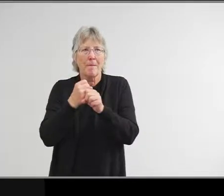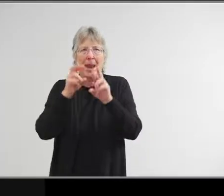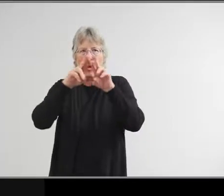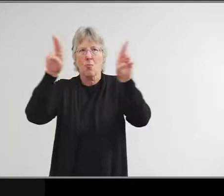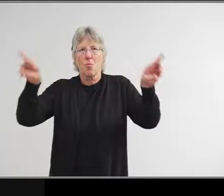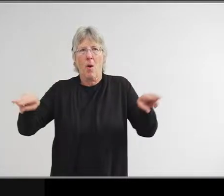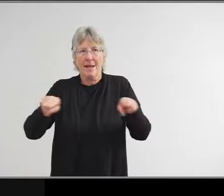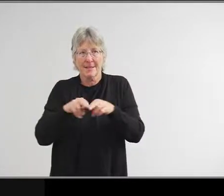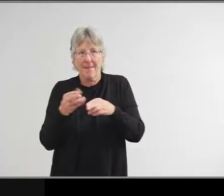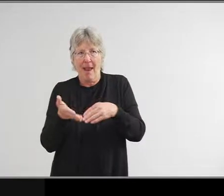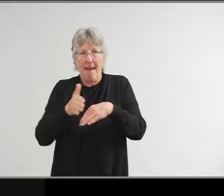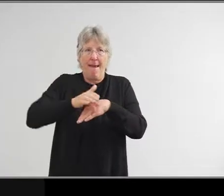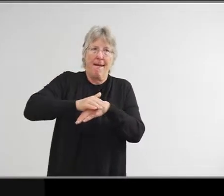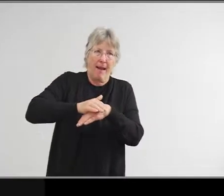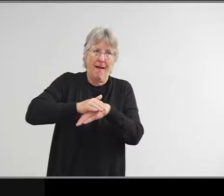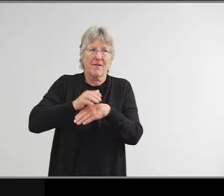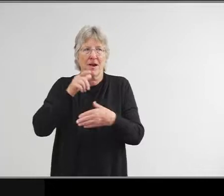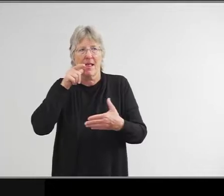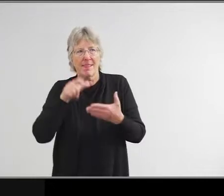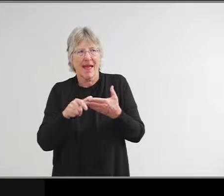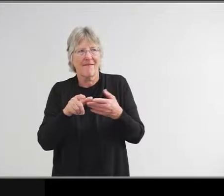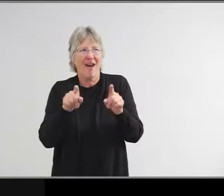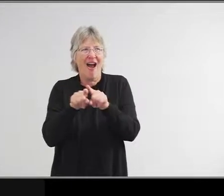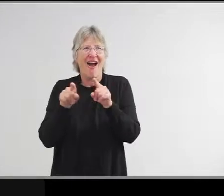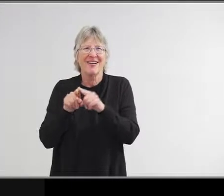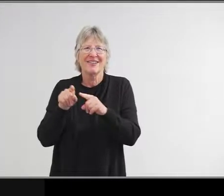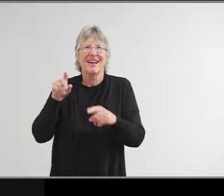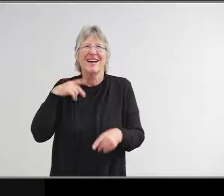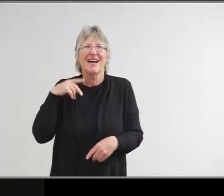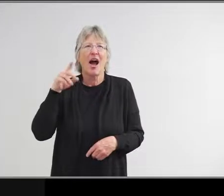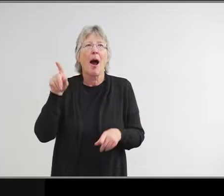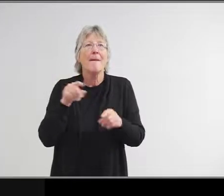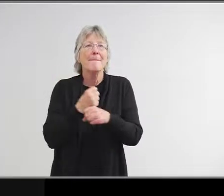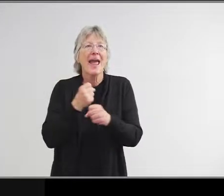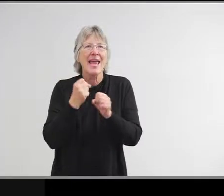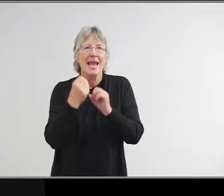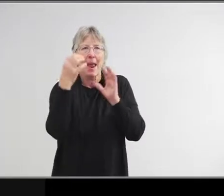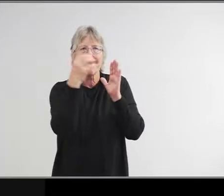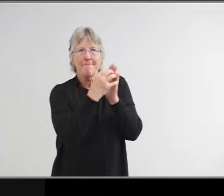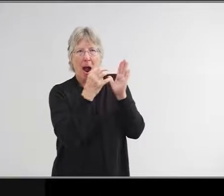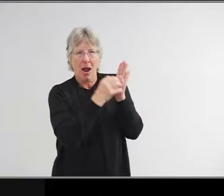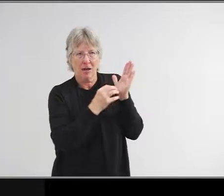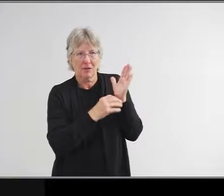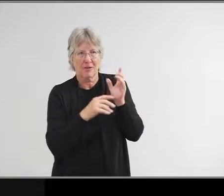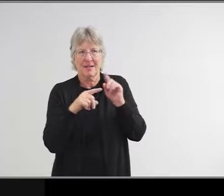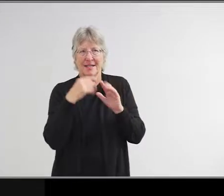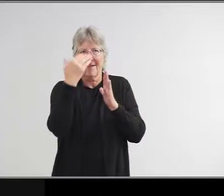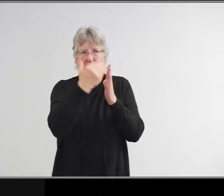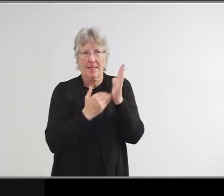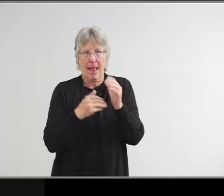Additionally, TLs K through 12, have been creating modules for lessons and posting on Canvas commons